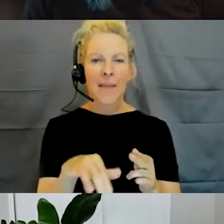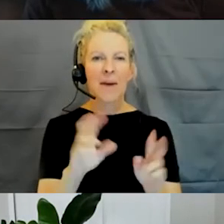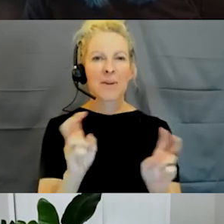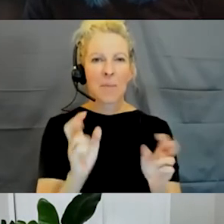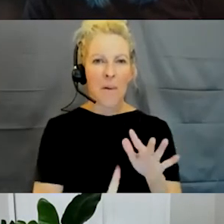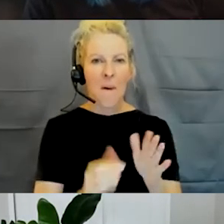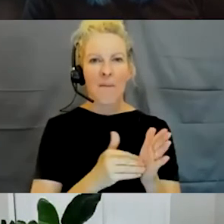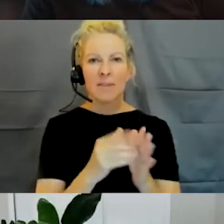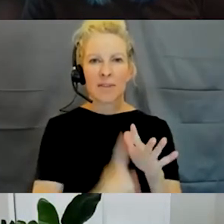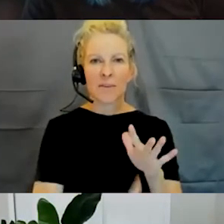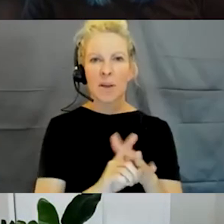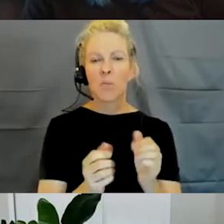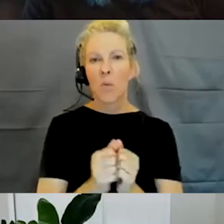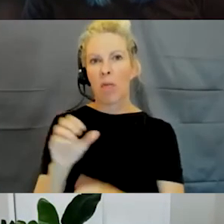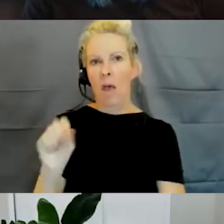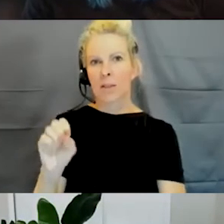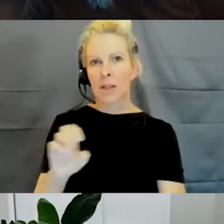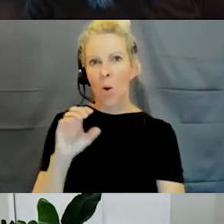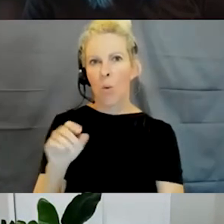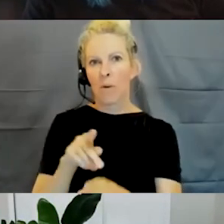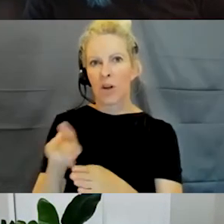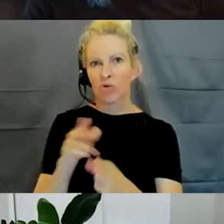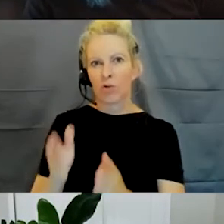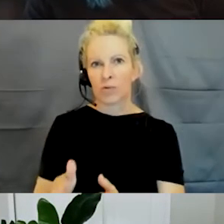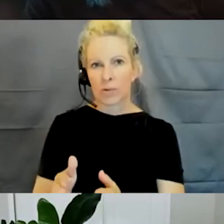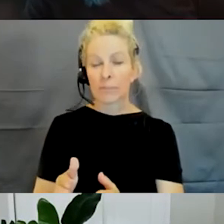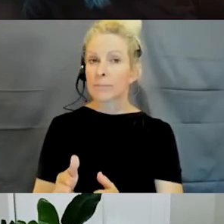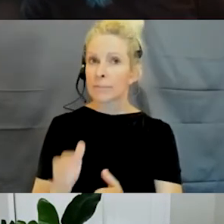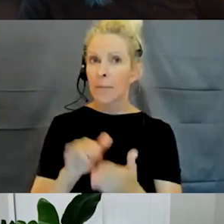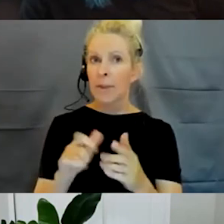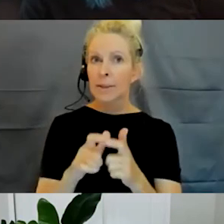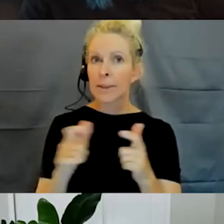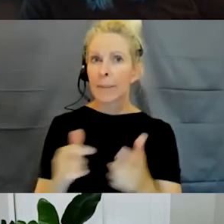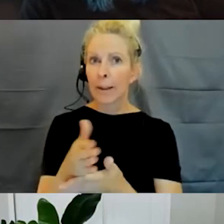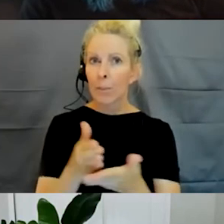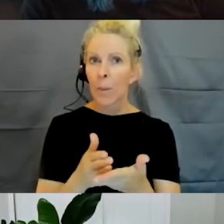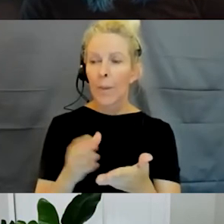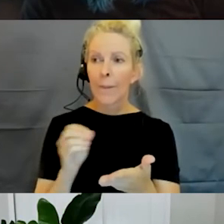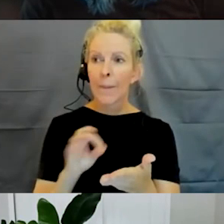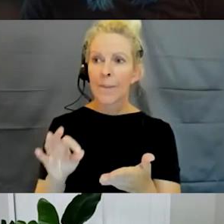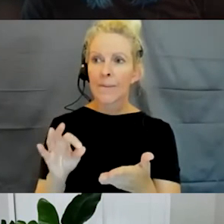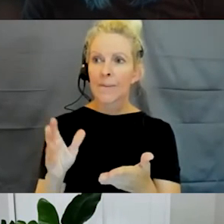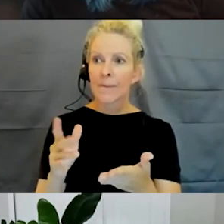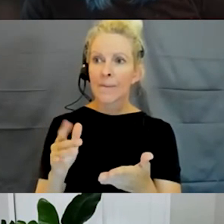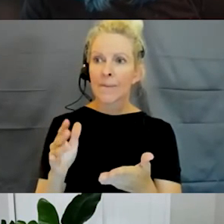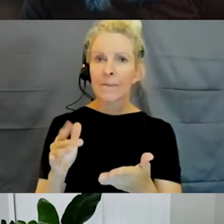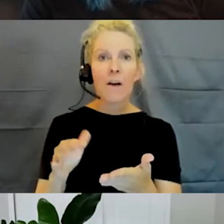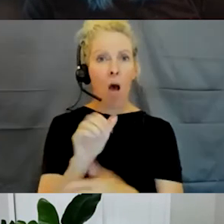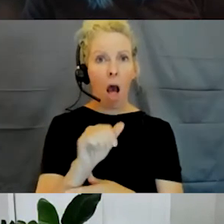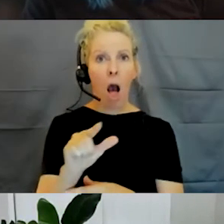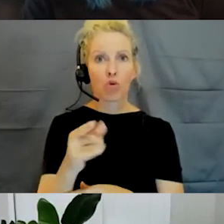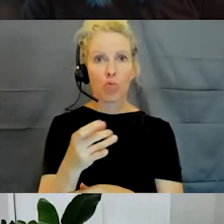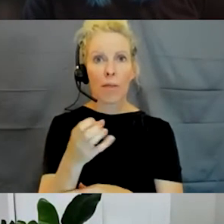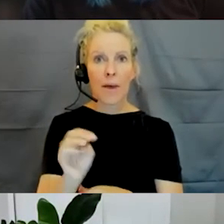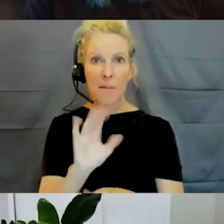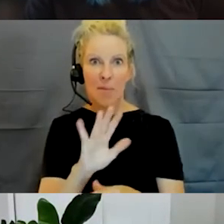professionals. That is definitely a big part of the algorithm. That is the mystery behind SEO,